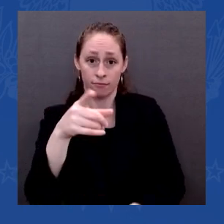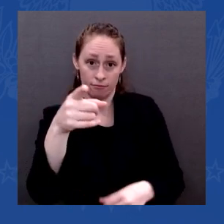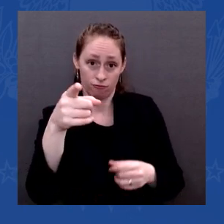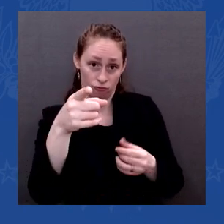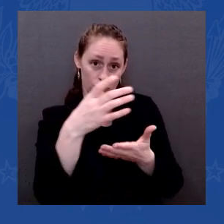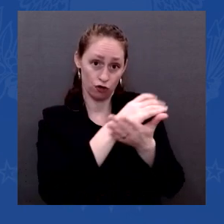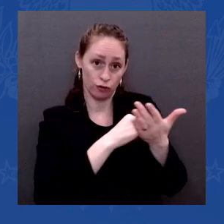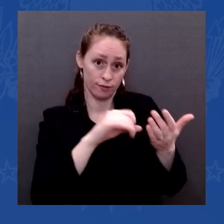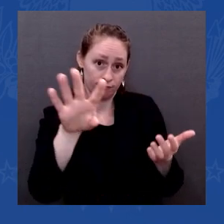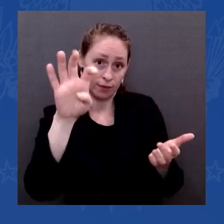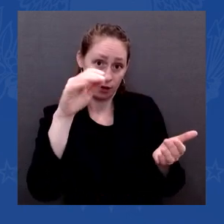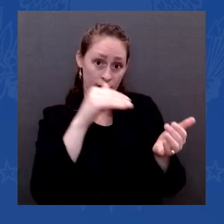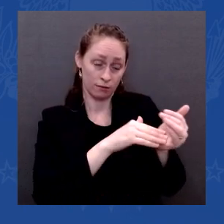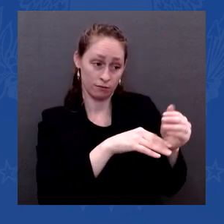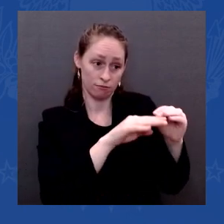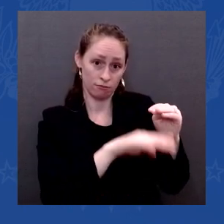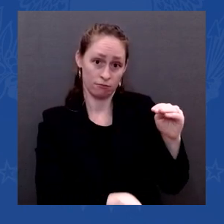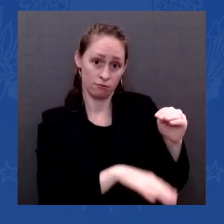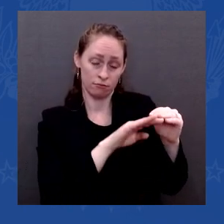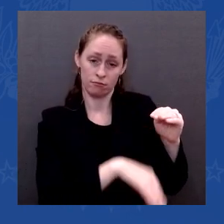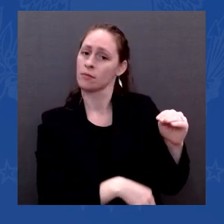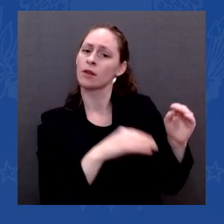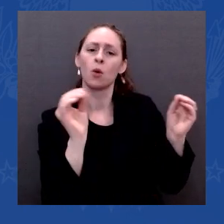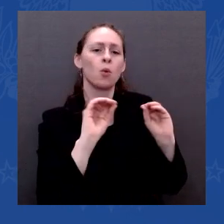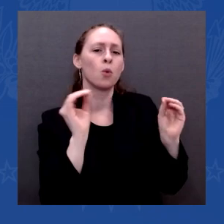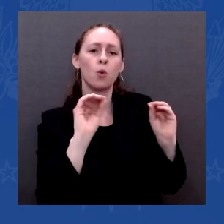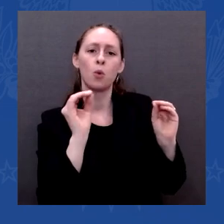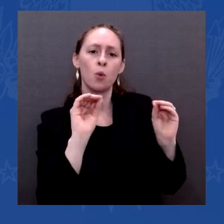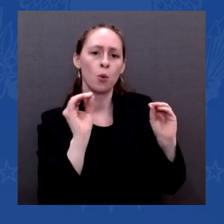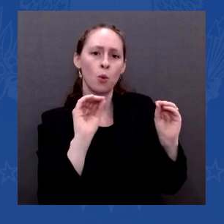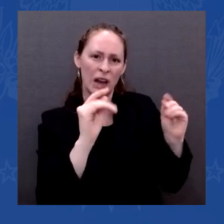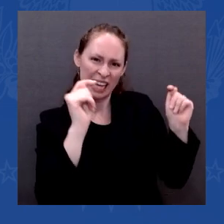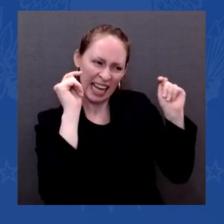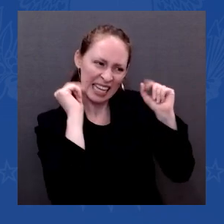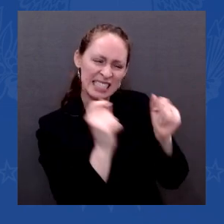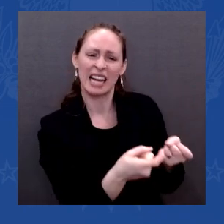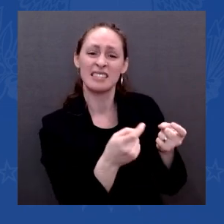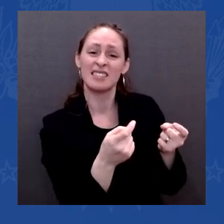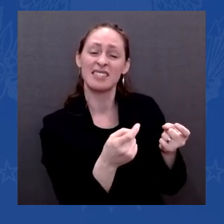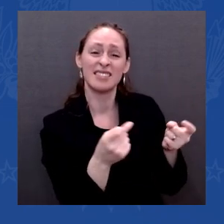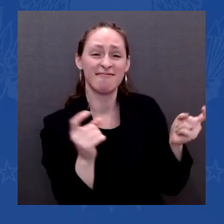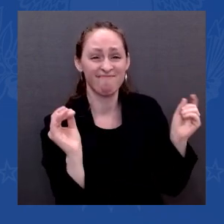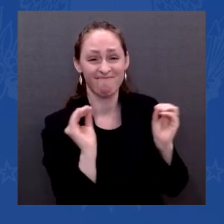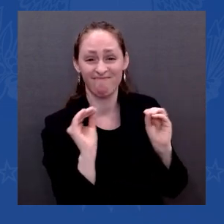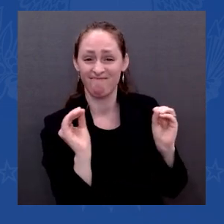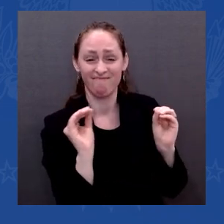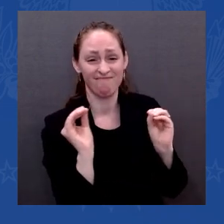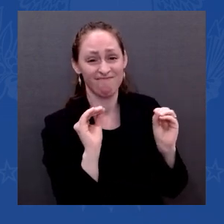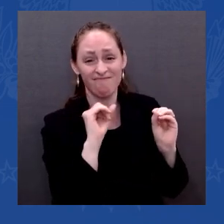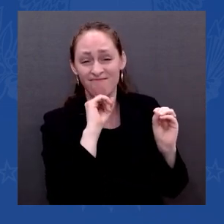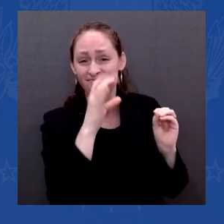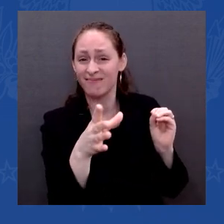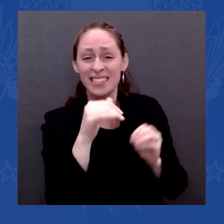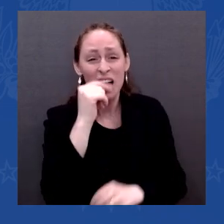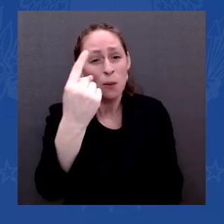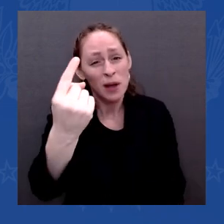Not a single penny. And, by the way, I’m a capitalist.